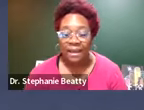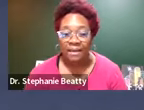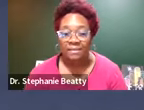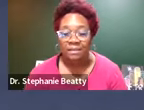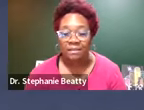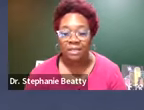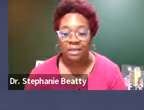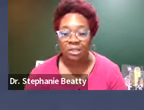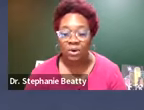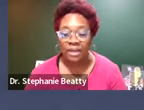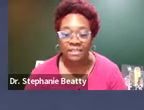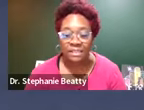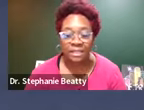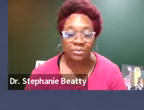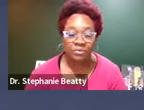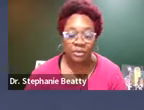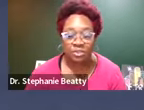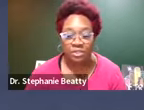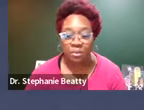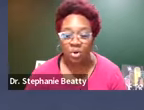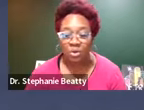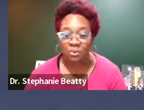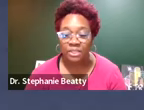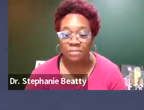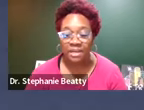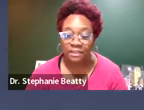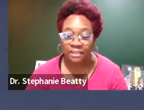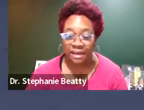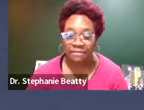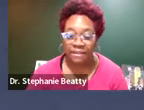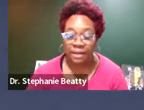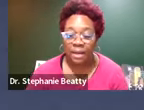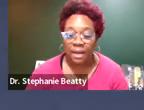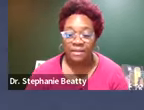And the lower case D refers to someone who is medically deaf